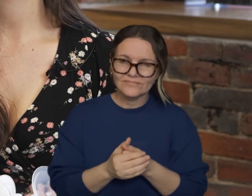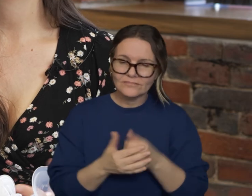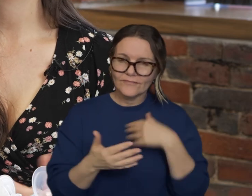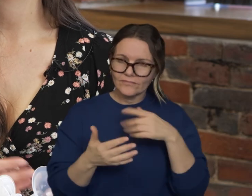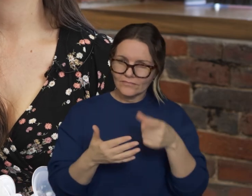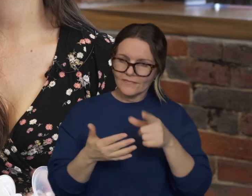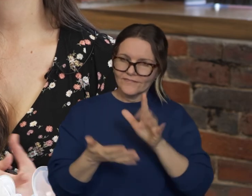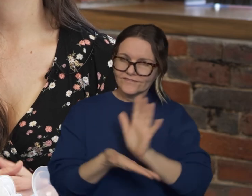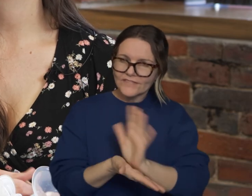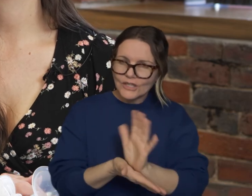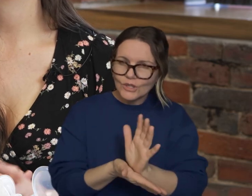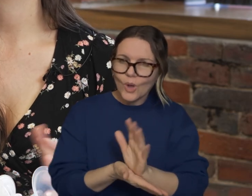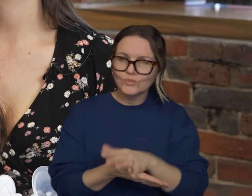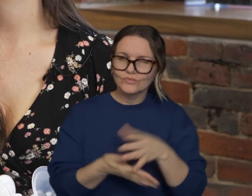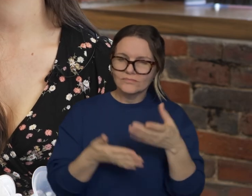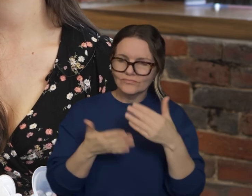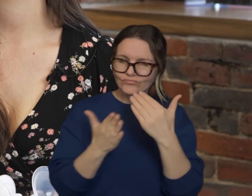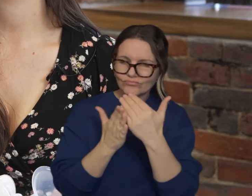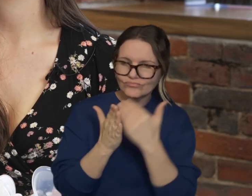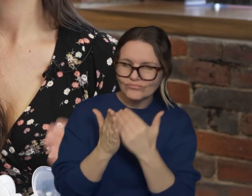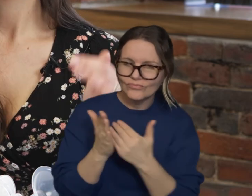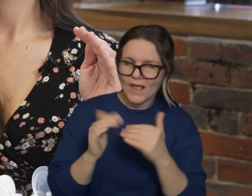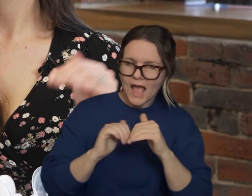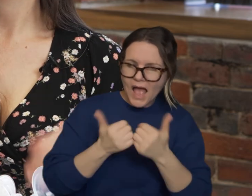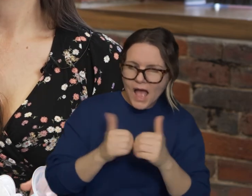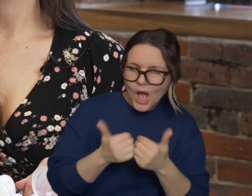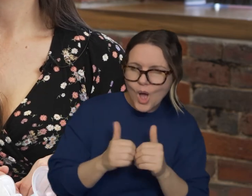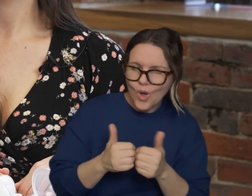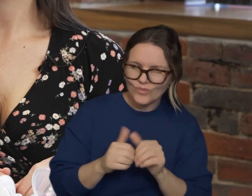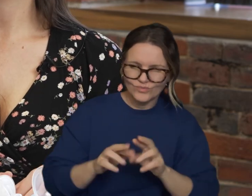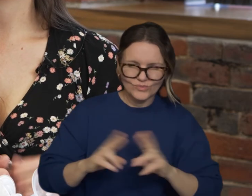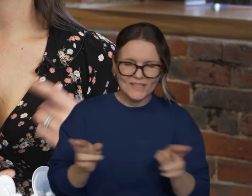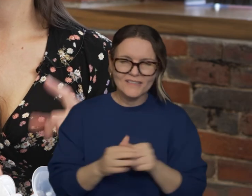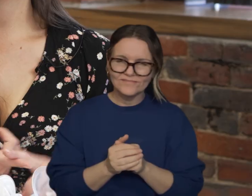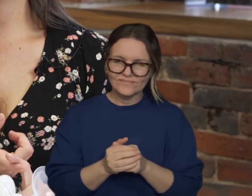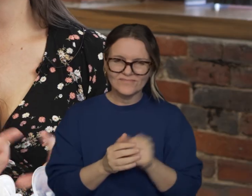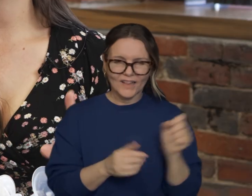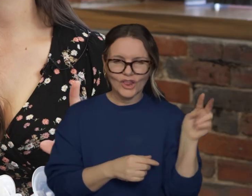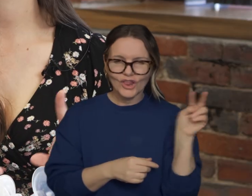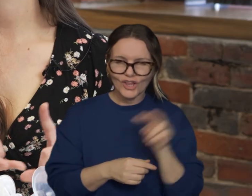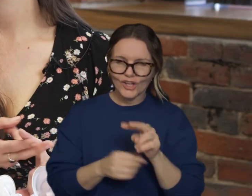have a pumping support group and other things for you on the website itself we have videos